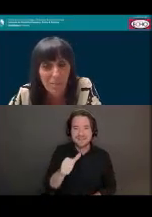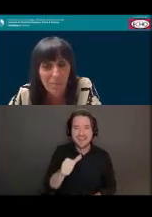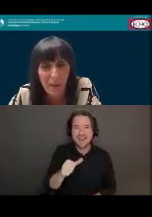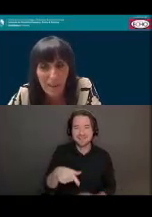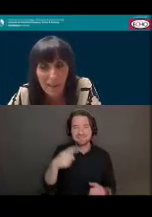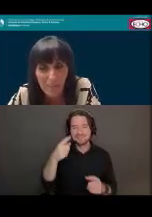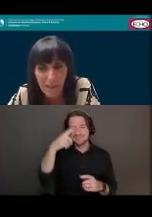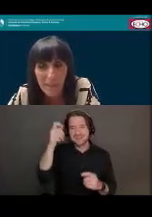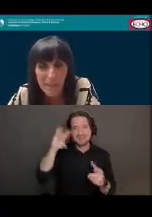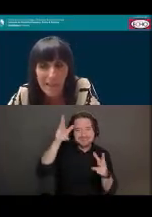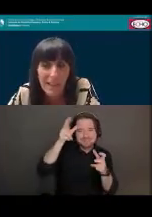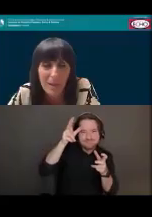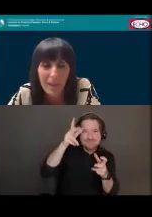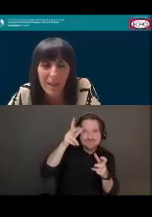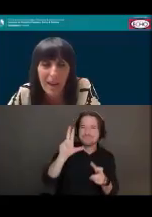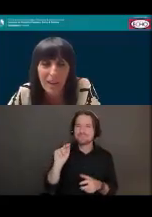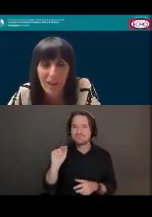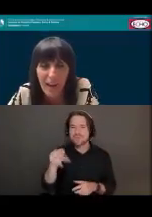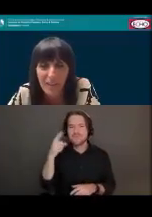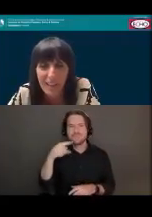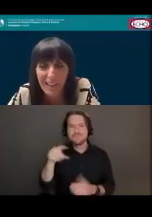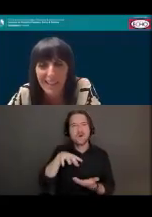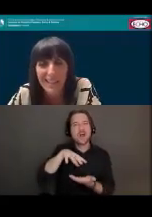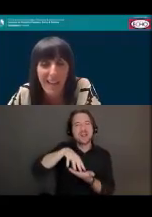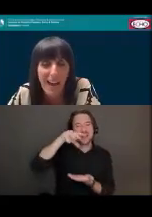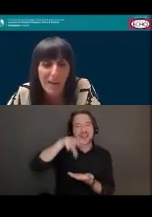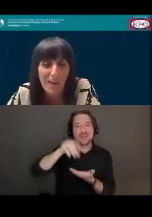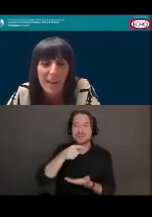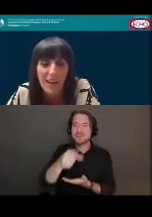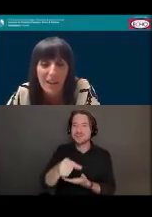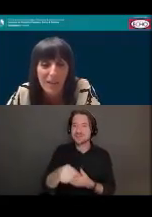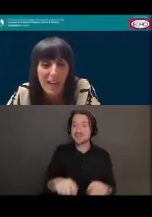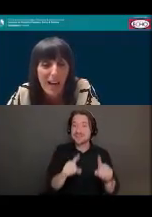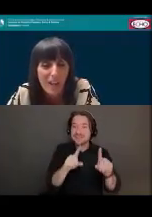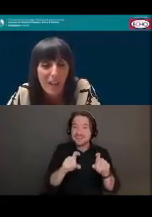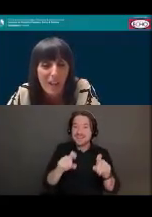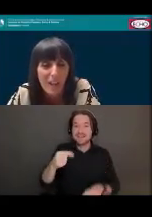might be experimenting with that gravity sound and your reaction,